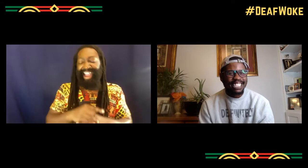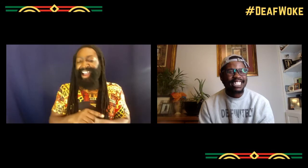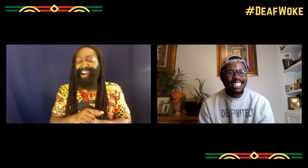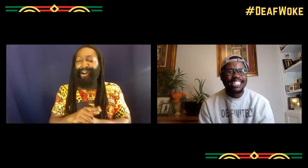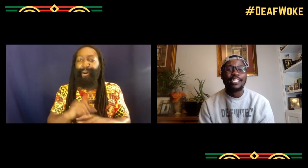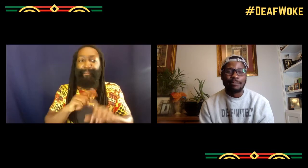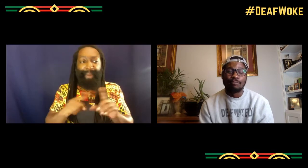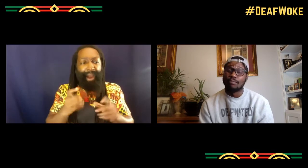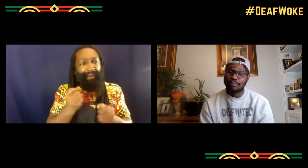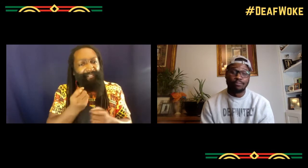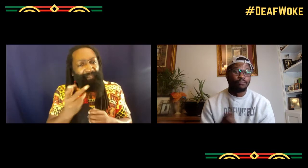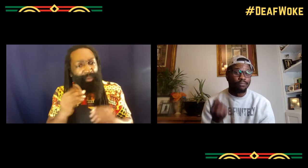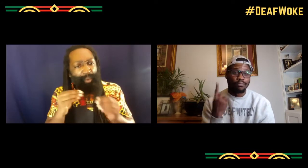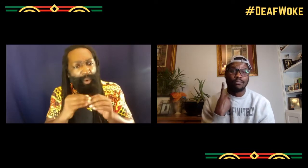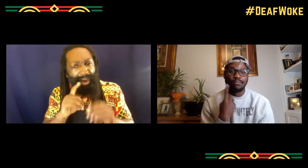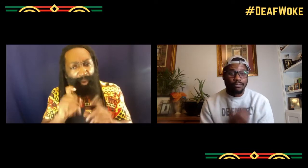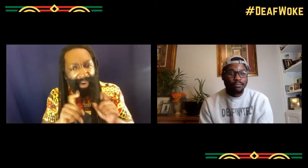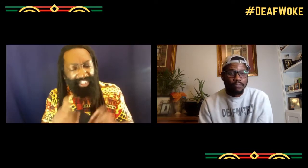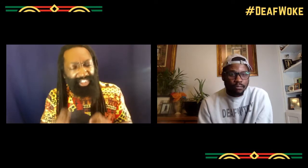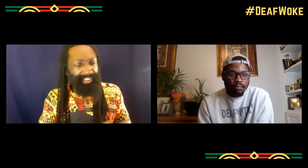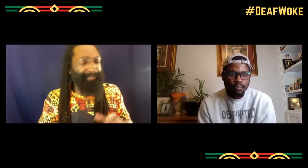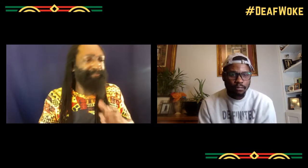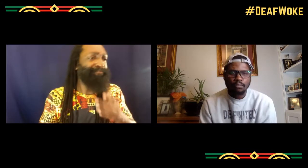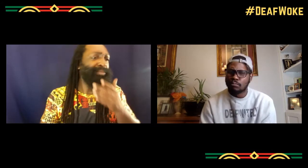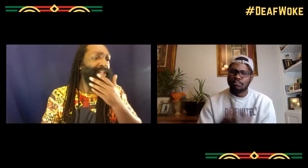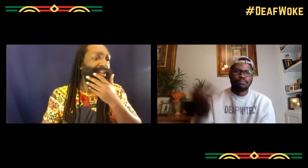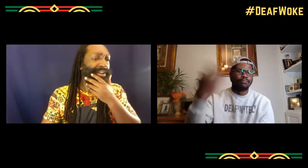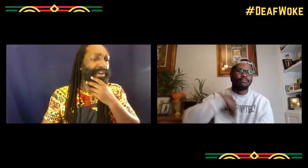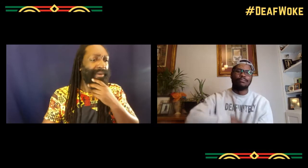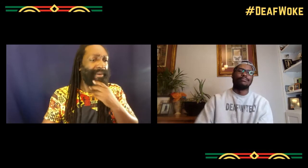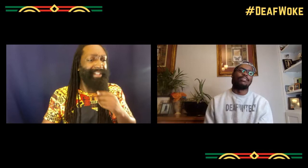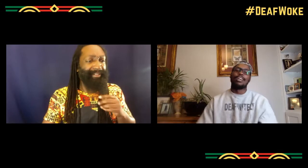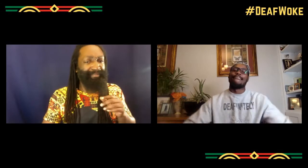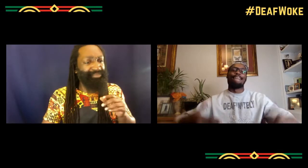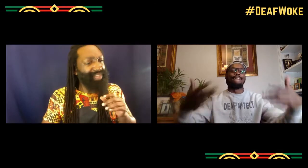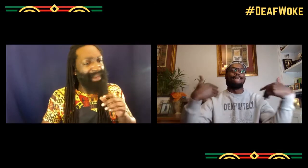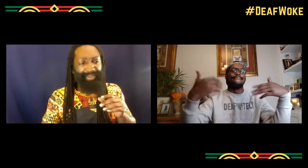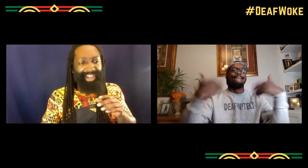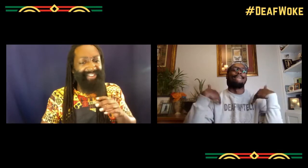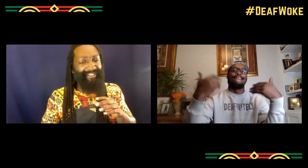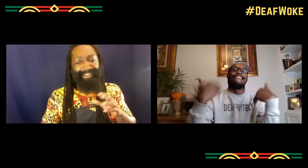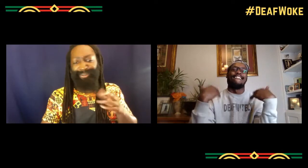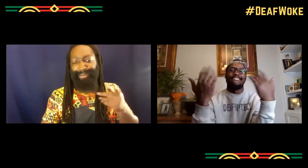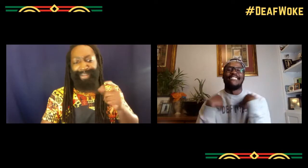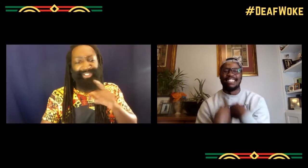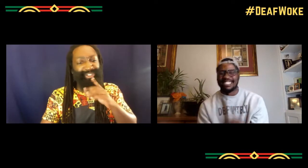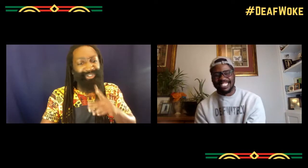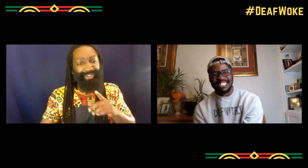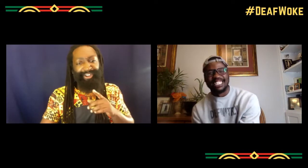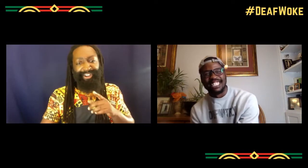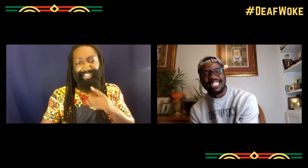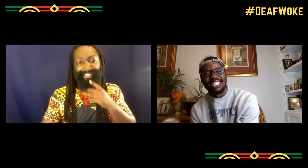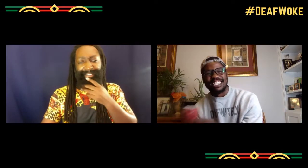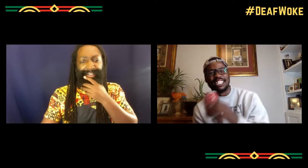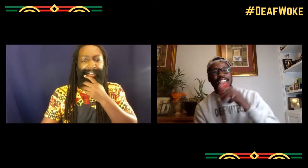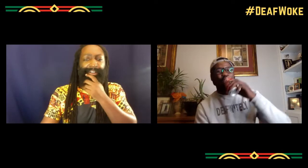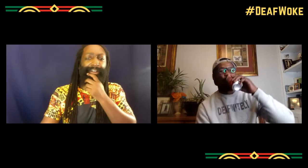You don't wanna just like, hold stuff to yourself and be selfish. I got a few more questions for you, if that's all right. Come on, bring them on.